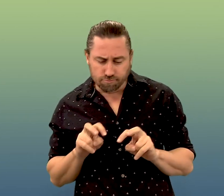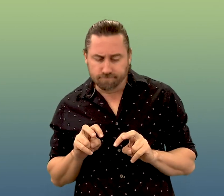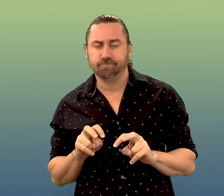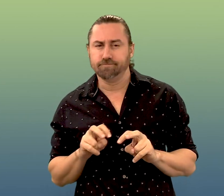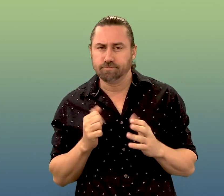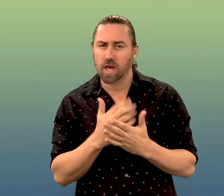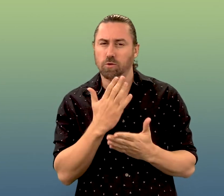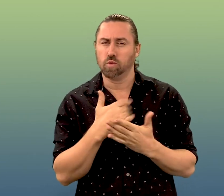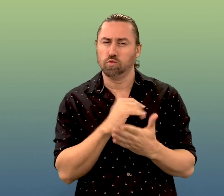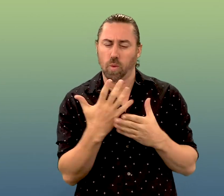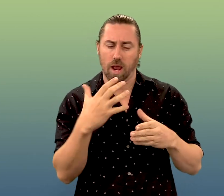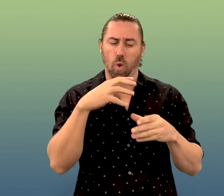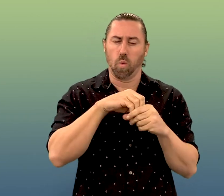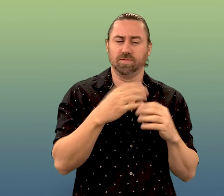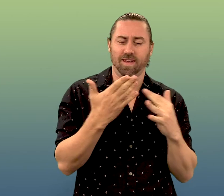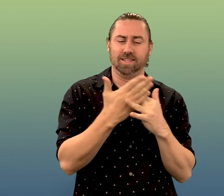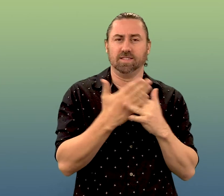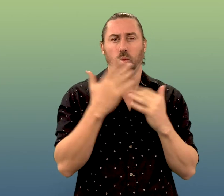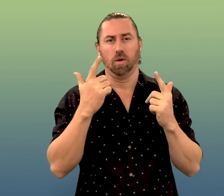to become an accessible and inclusive employer.